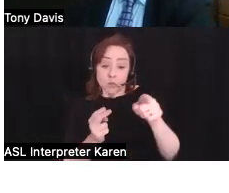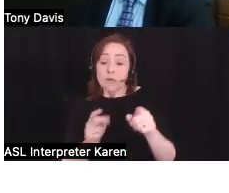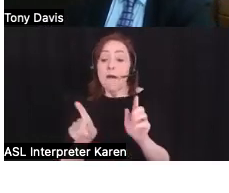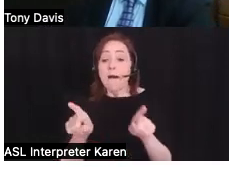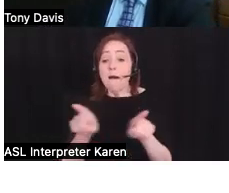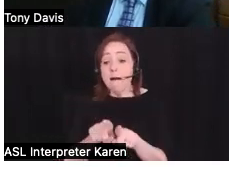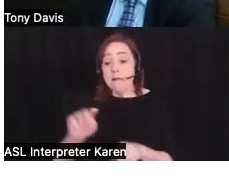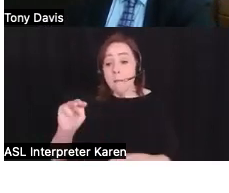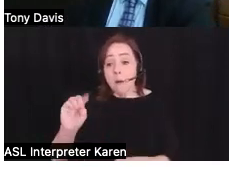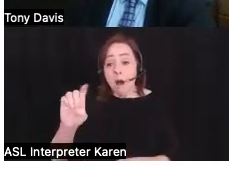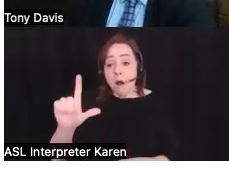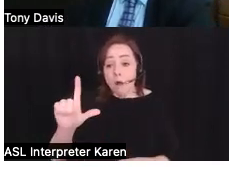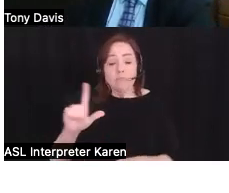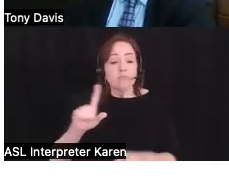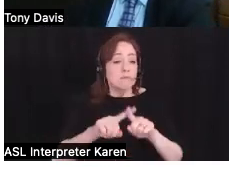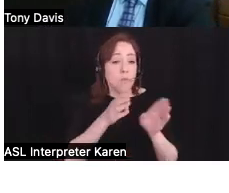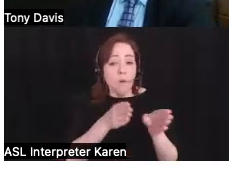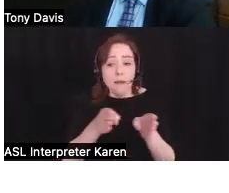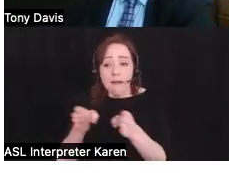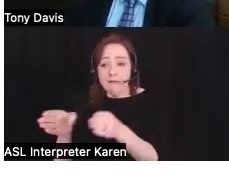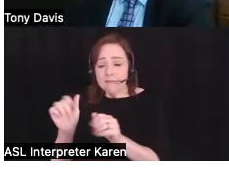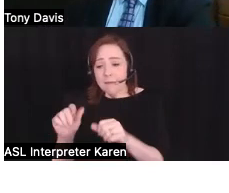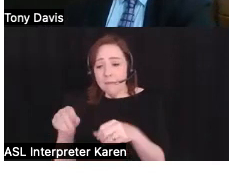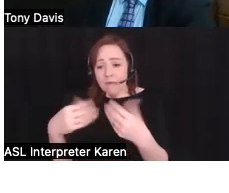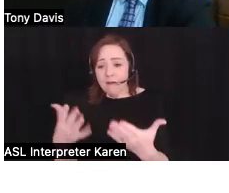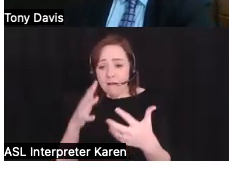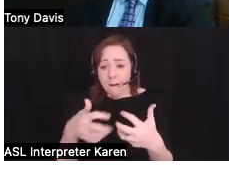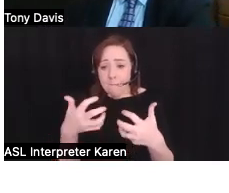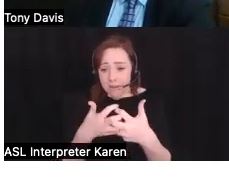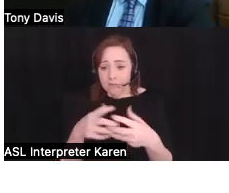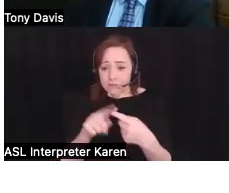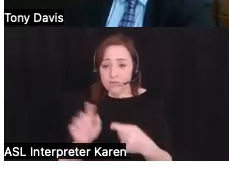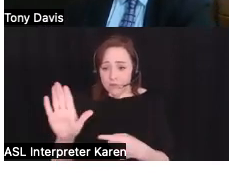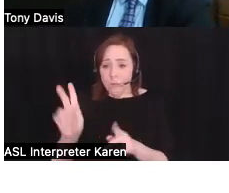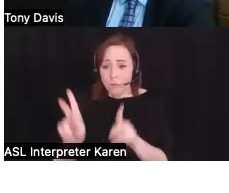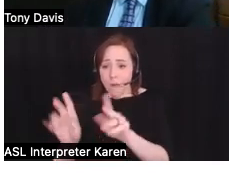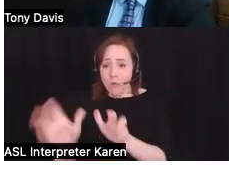um ways you can provide accommodations to the populations you serve those with hearing loss.